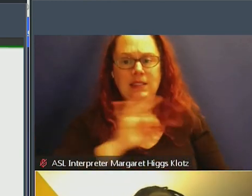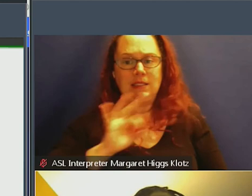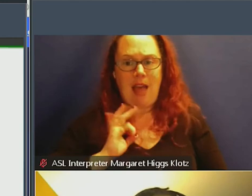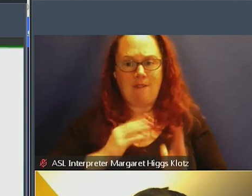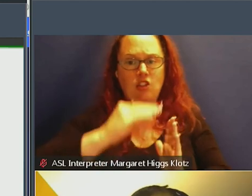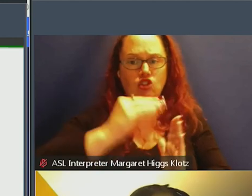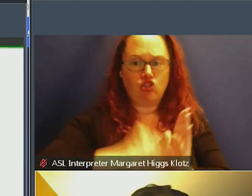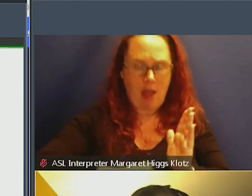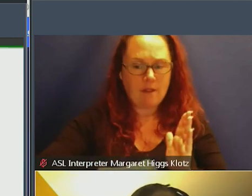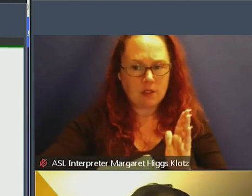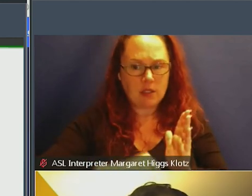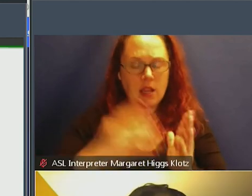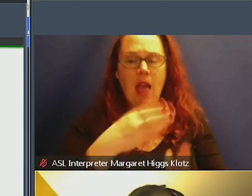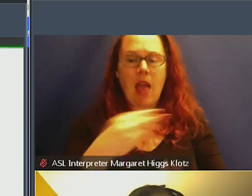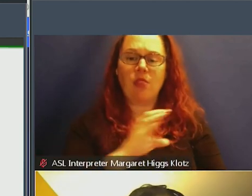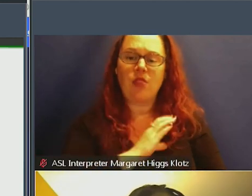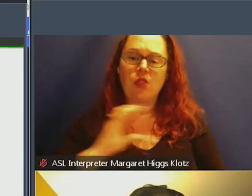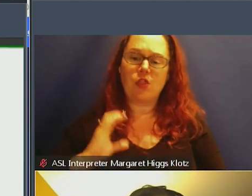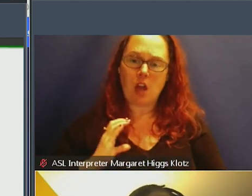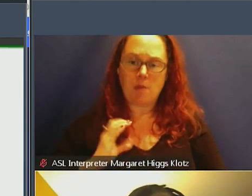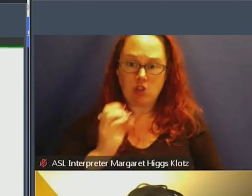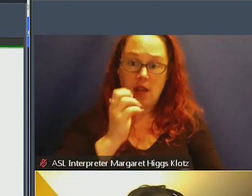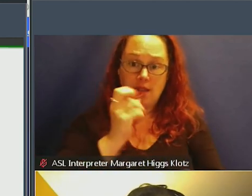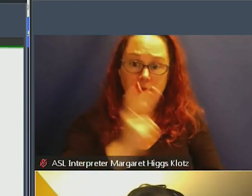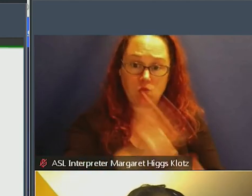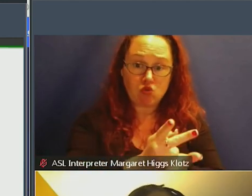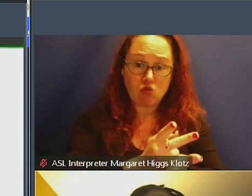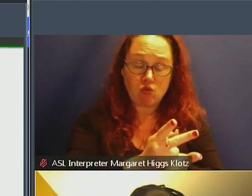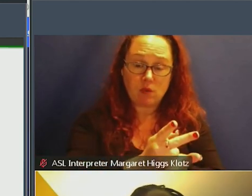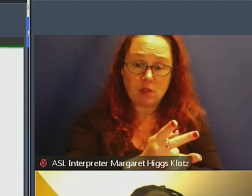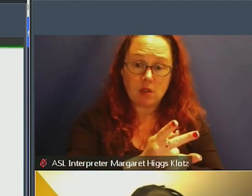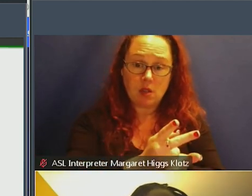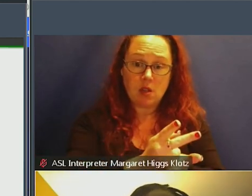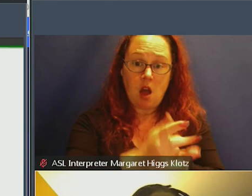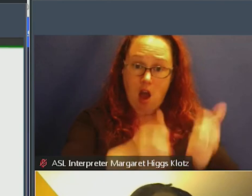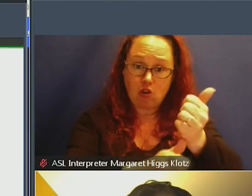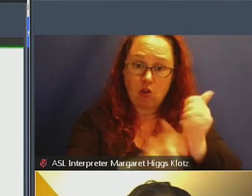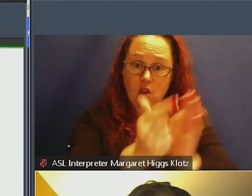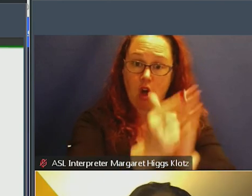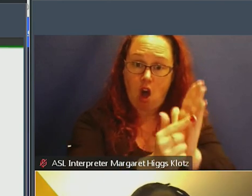the commission has approved in accordance with the law, but it's not the law.